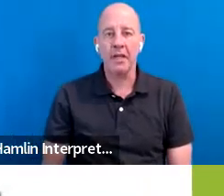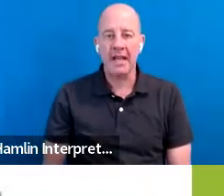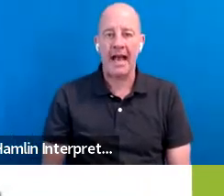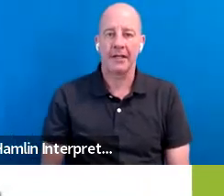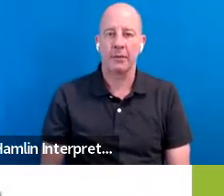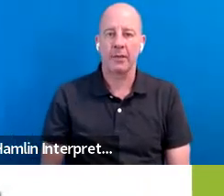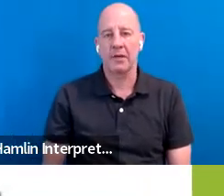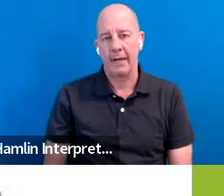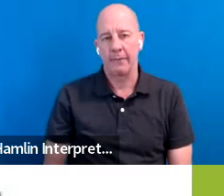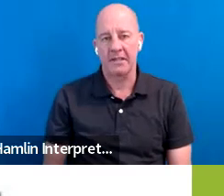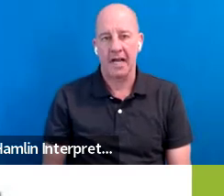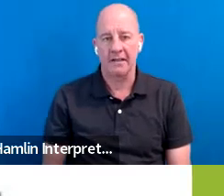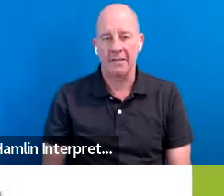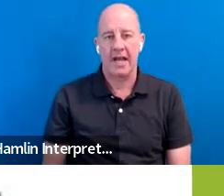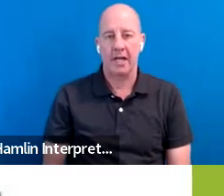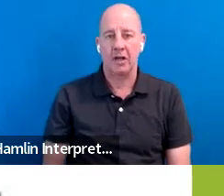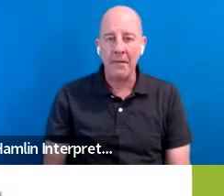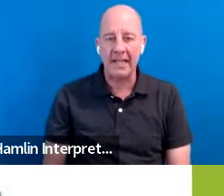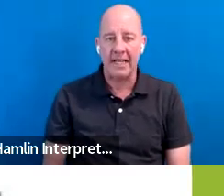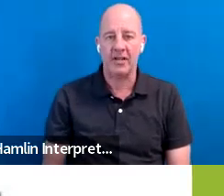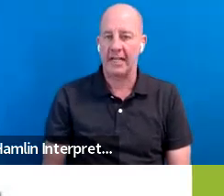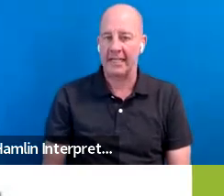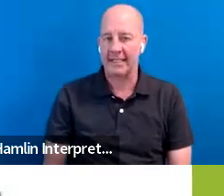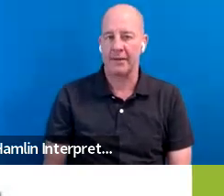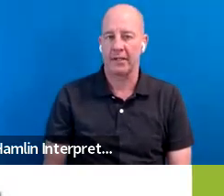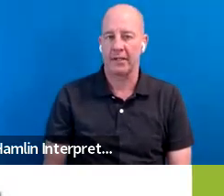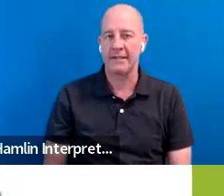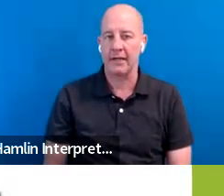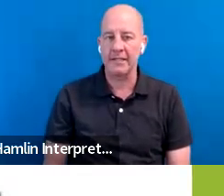I would like to add, and I really want to emphasize that accommodation and accessibility,